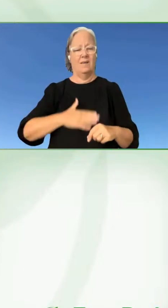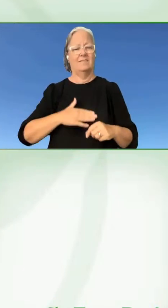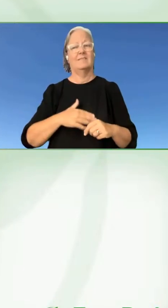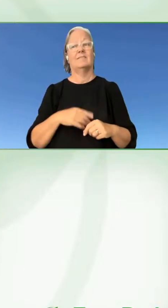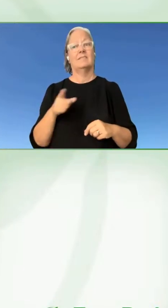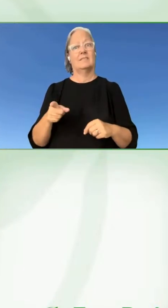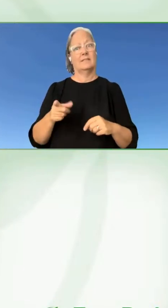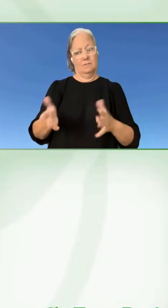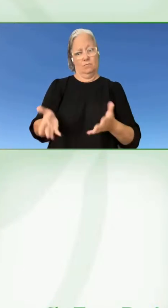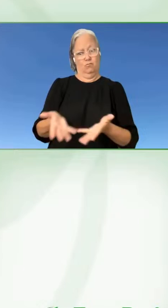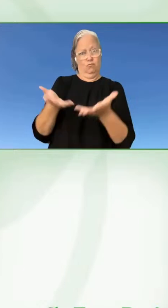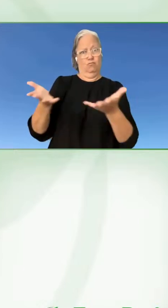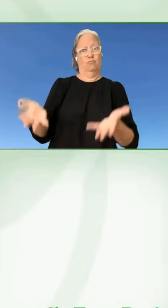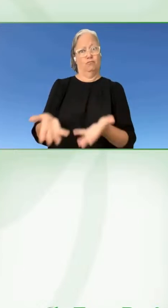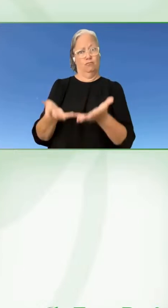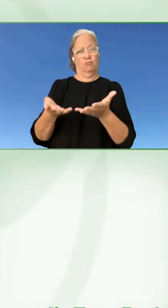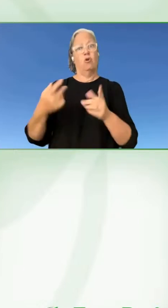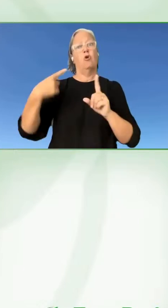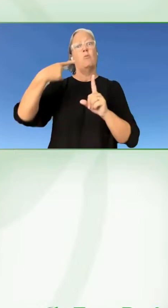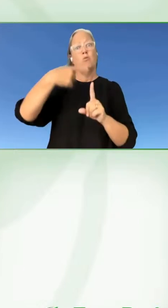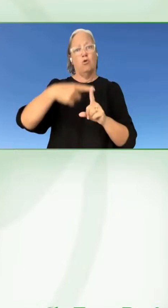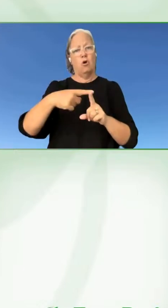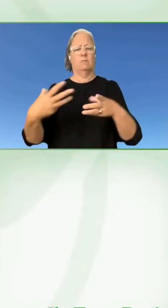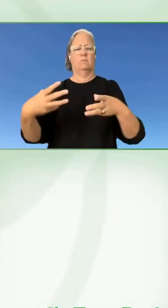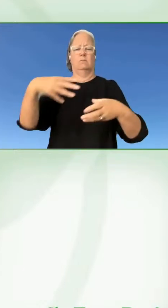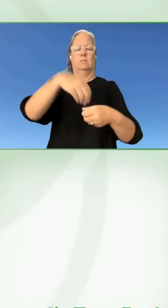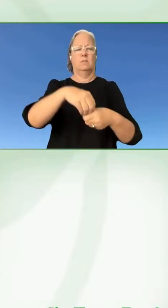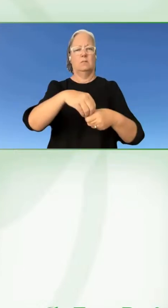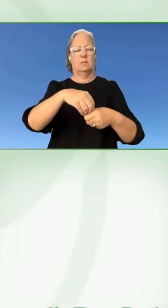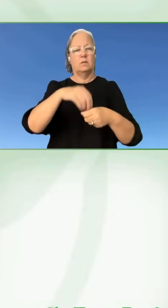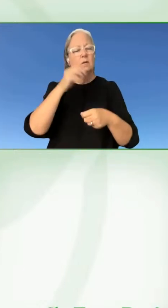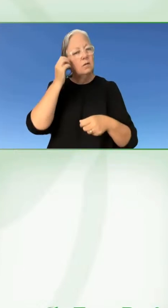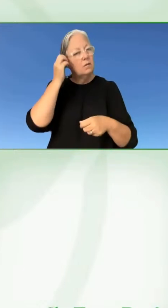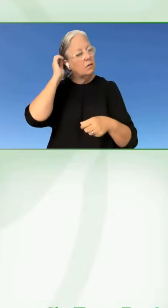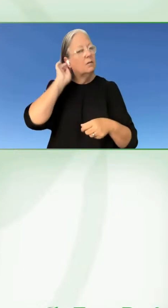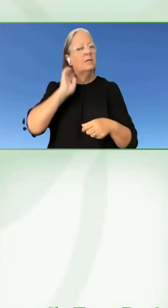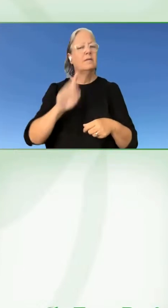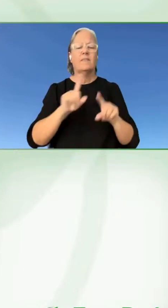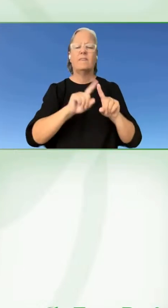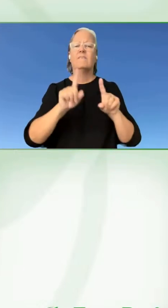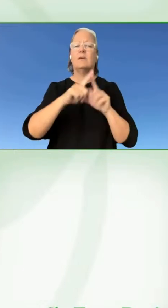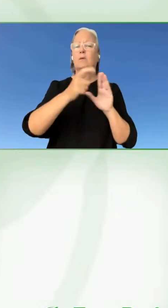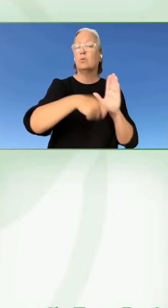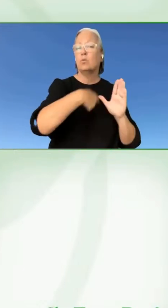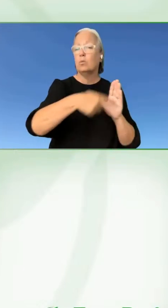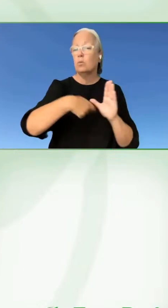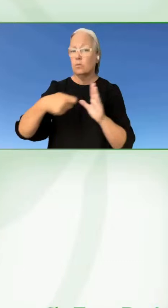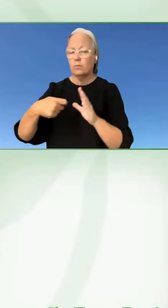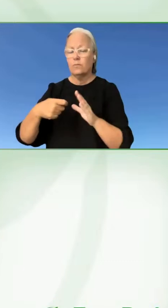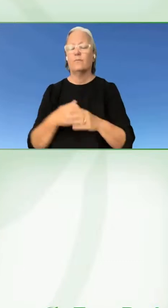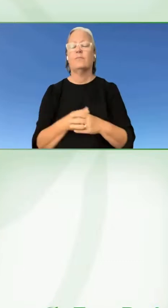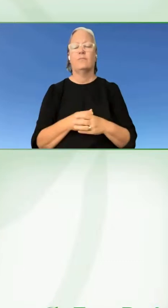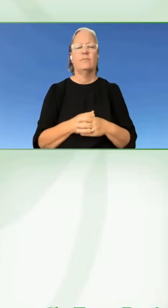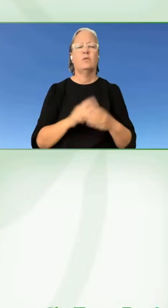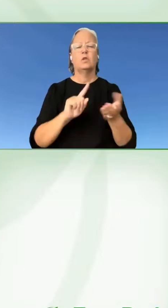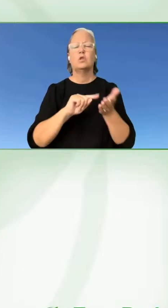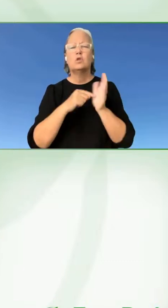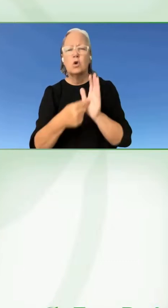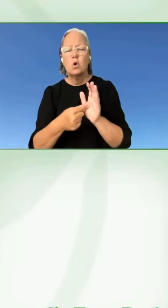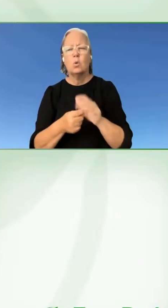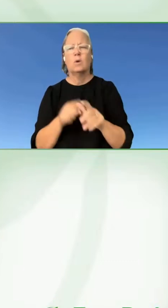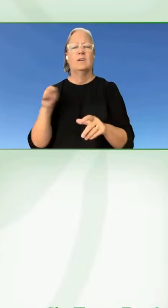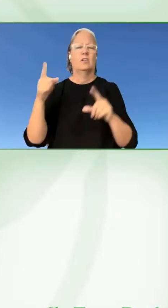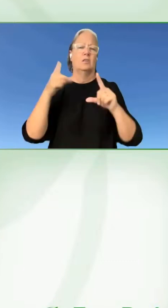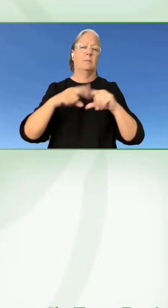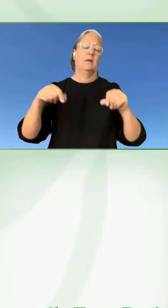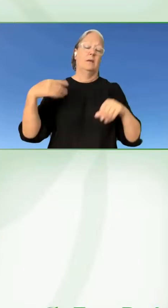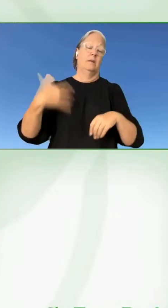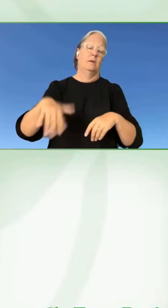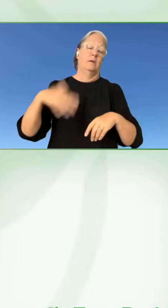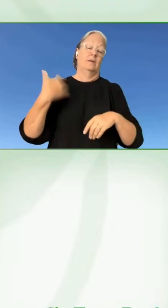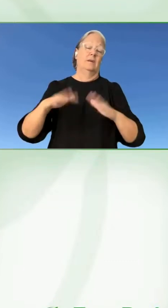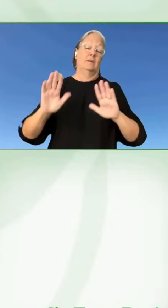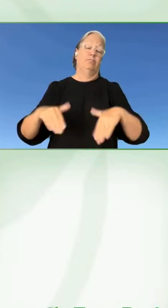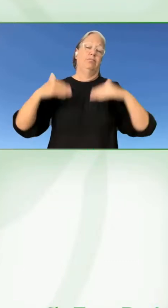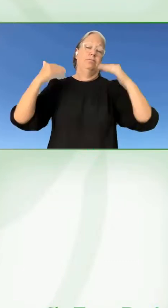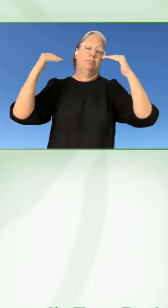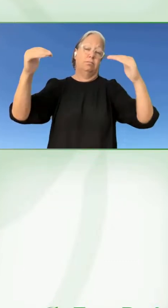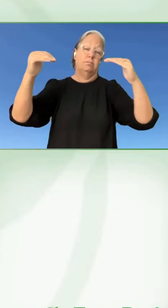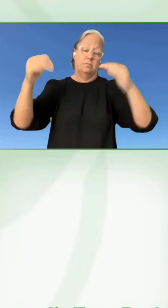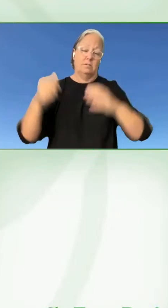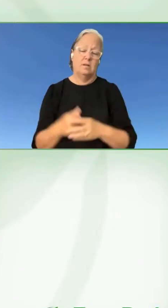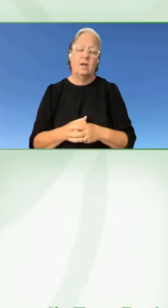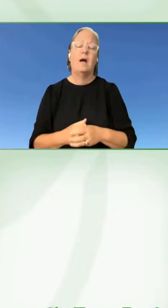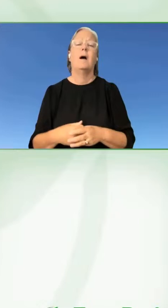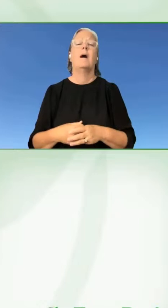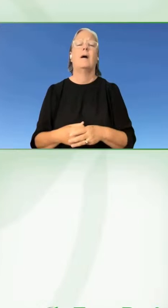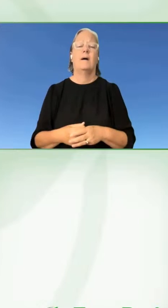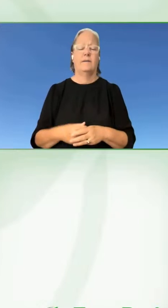to welcome you all to the first session of the day.